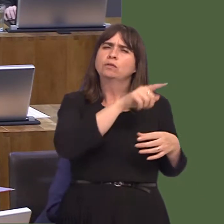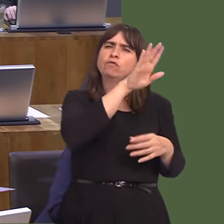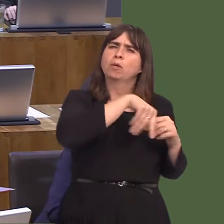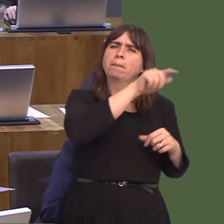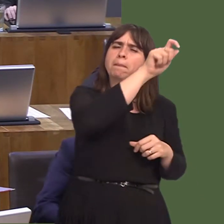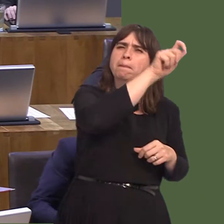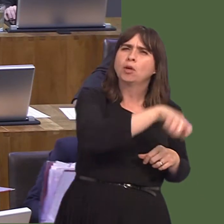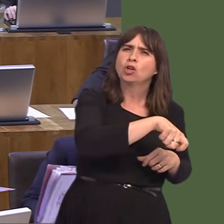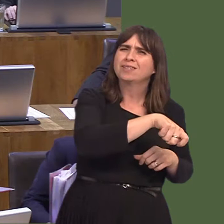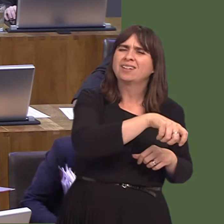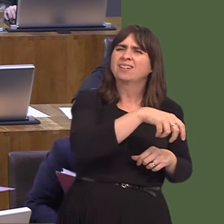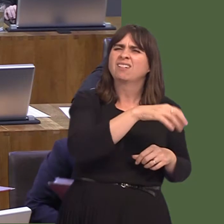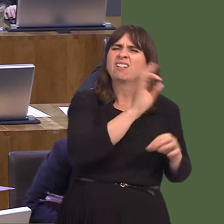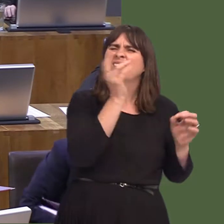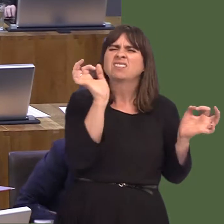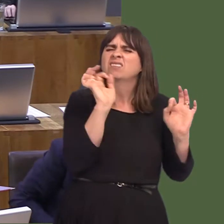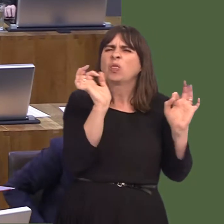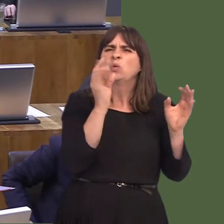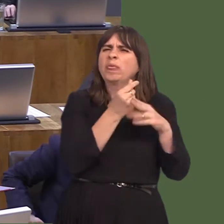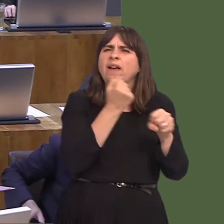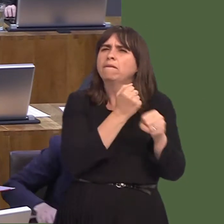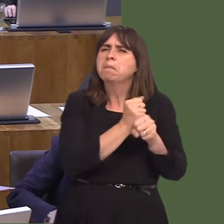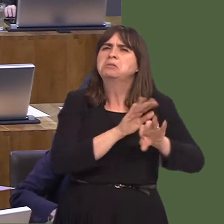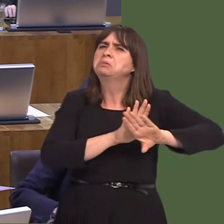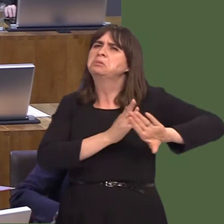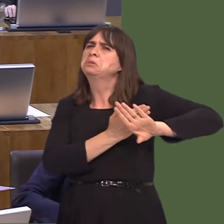nac yn rhywun oedd yn gweithio fel gwas sifil i'r Llywodraeth.